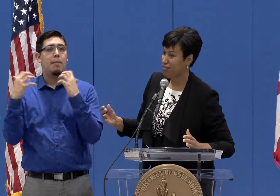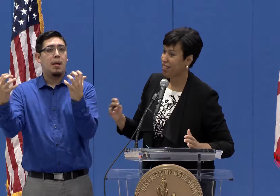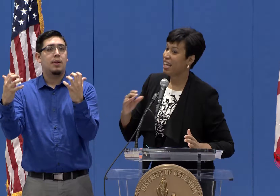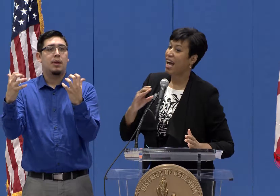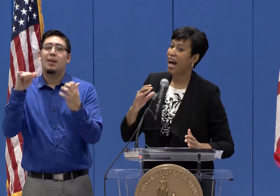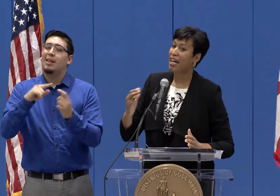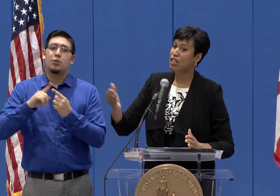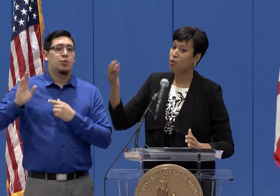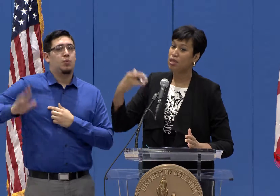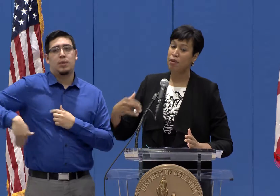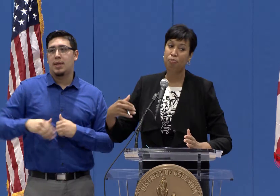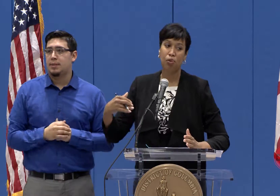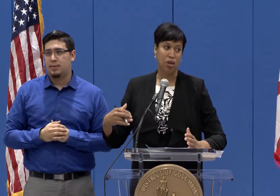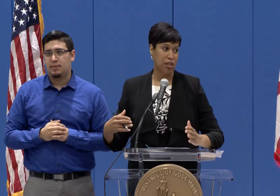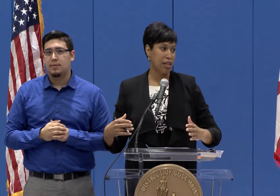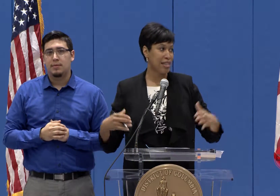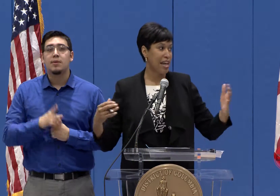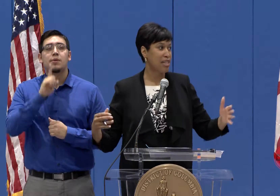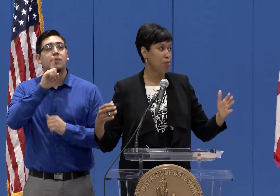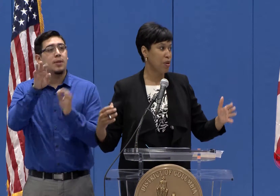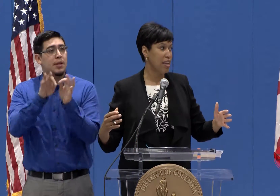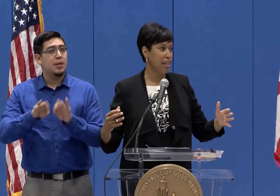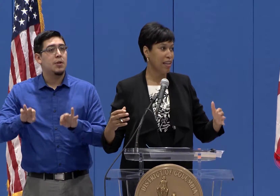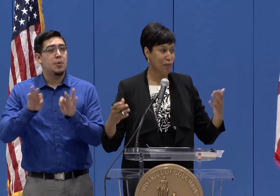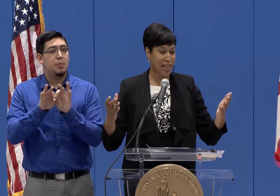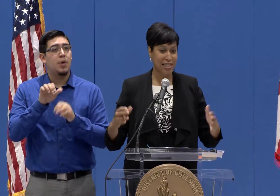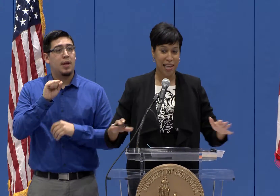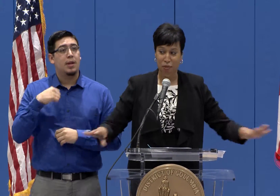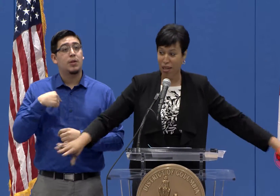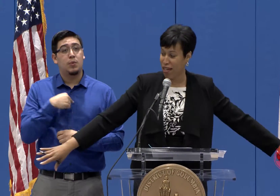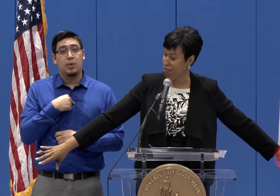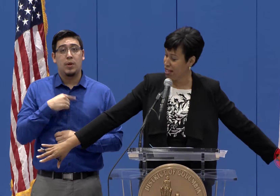SO IT IS IMPORTANT, BECAUSE AS WE, AND WHEN I SAY WE I MEAN